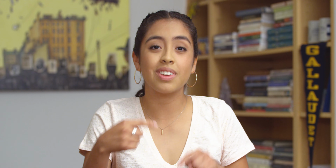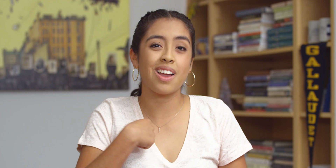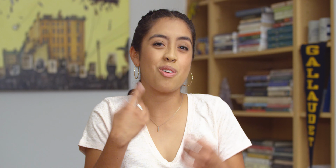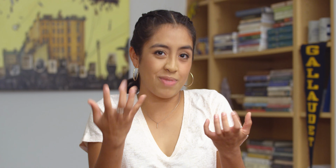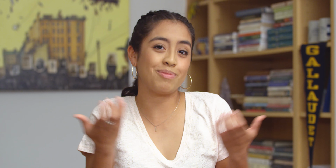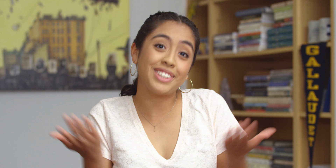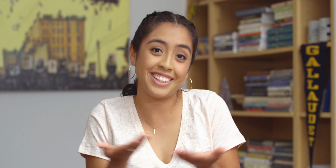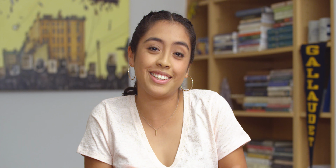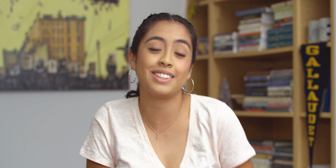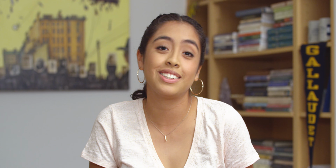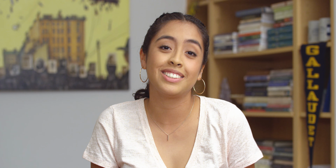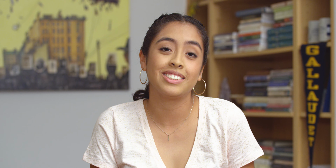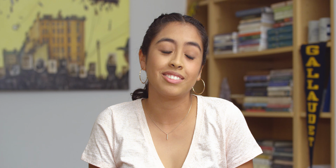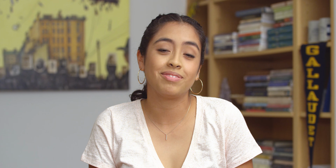But I do know I want to be here.